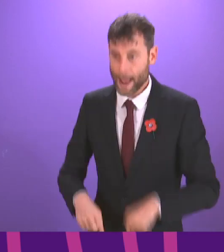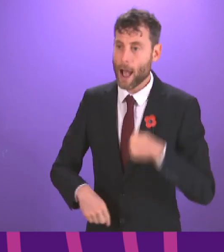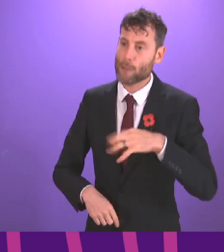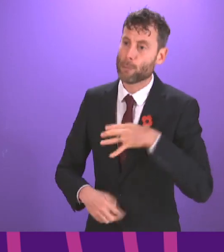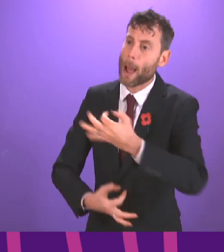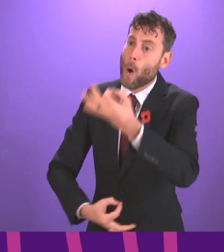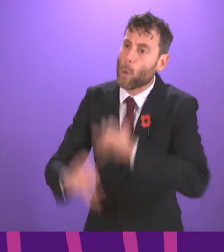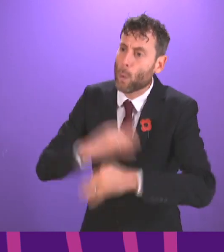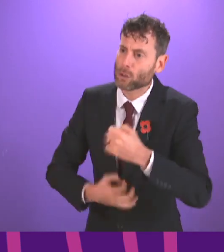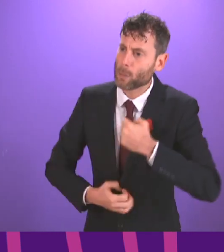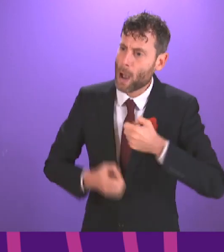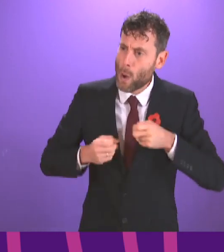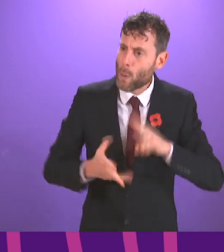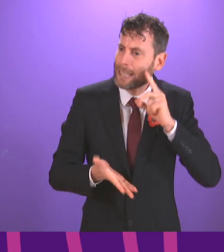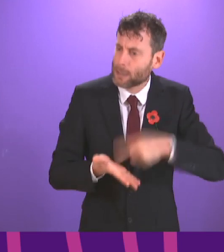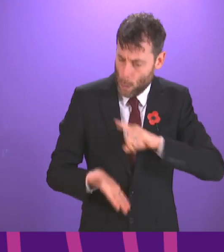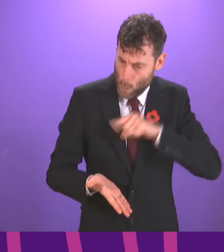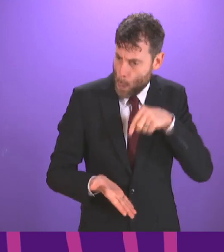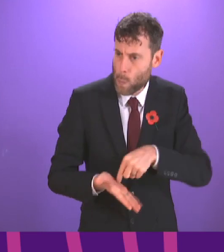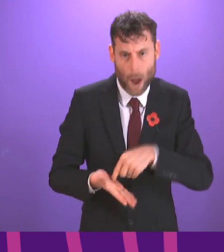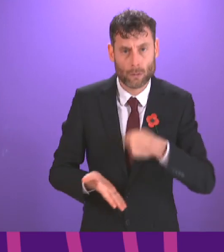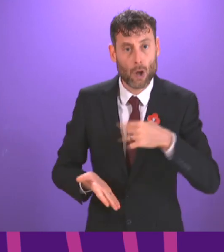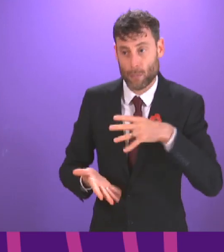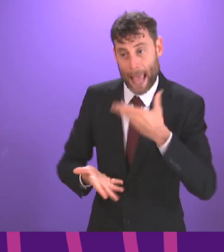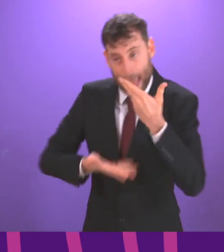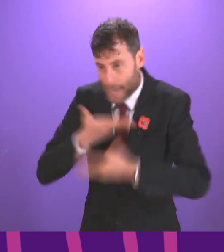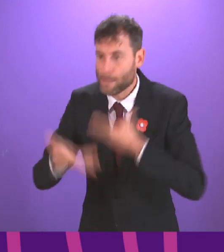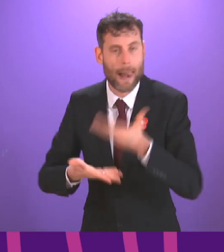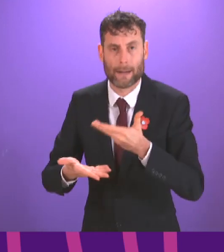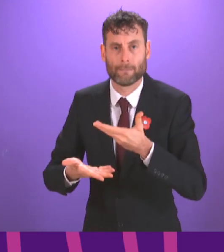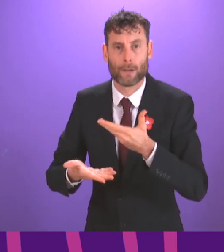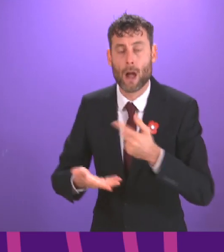scrutiny—that is an important part of the process. On every step of the way, we will